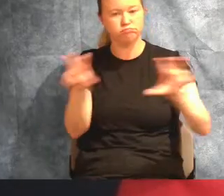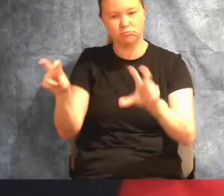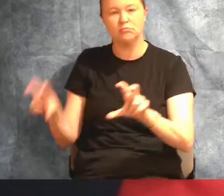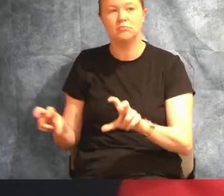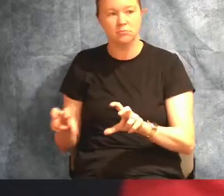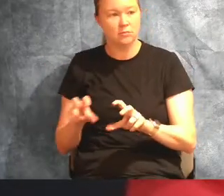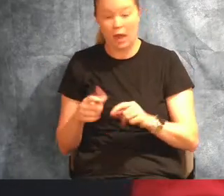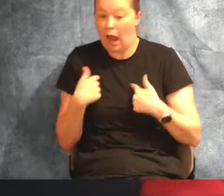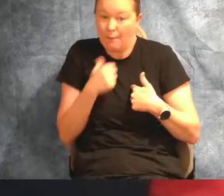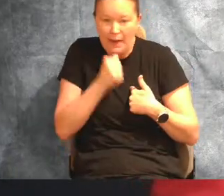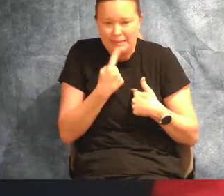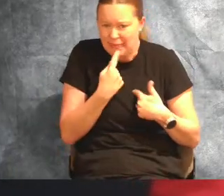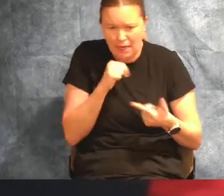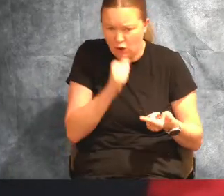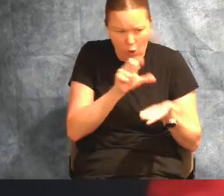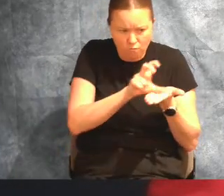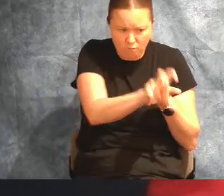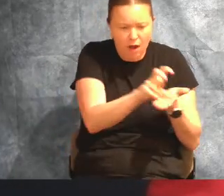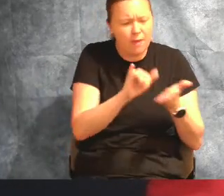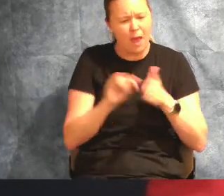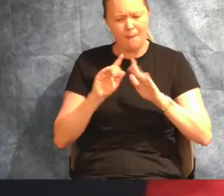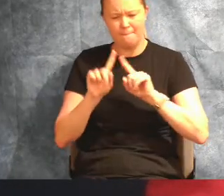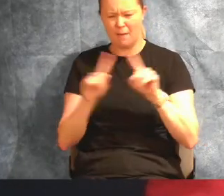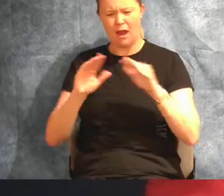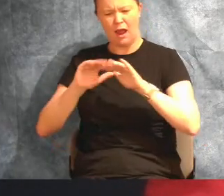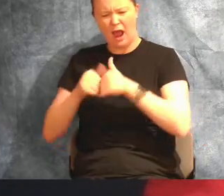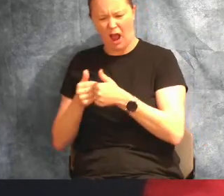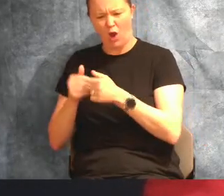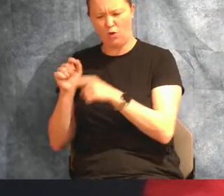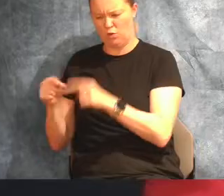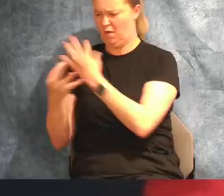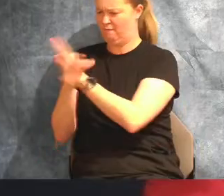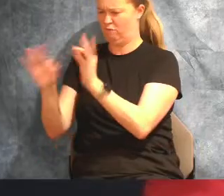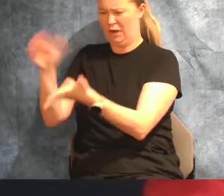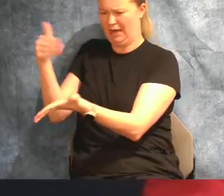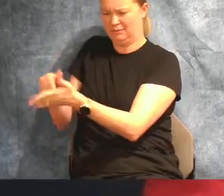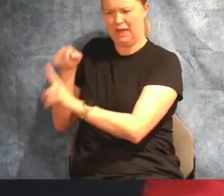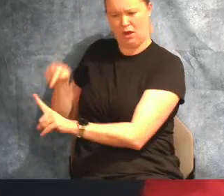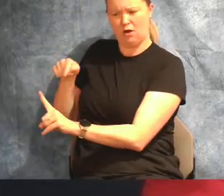saying don't fund them, but how is it that the Freedom Center is the only thing that can't be